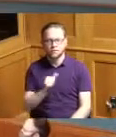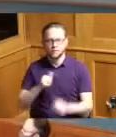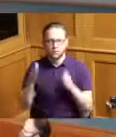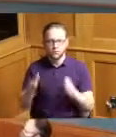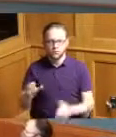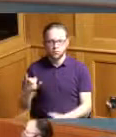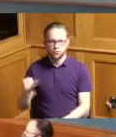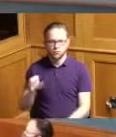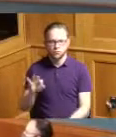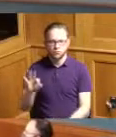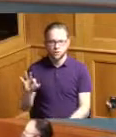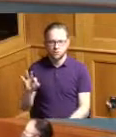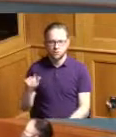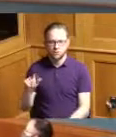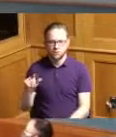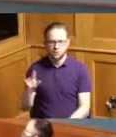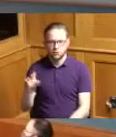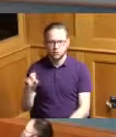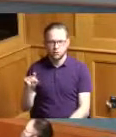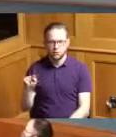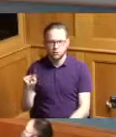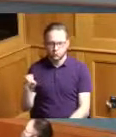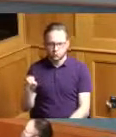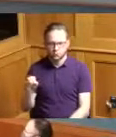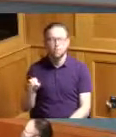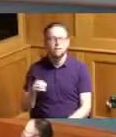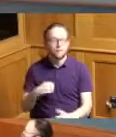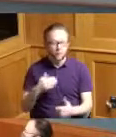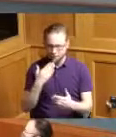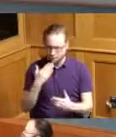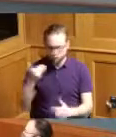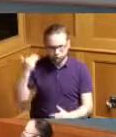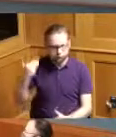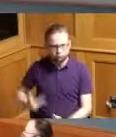okay thank you so much I am Stephanie Summerow Dumas President of the Hamilton